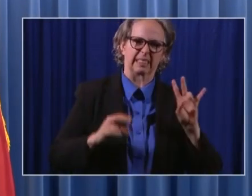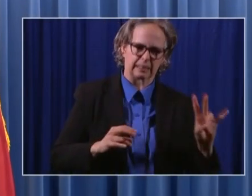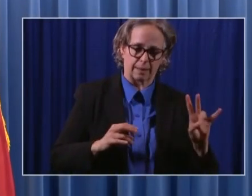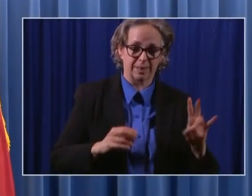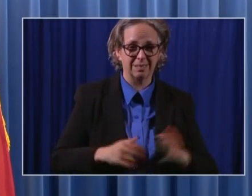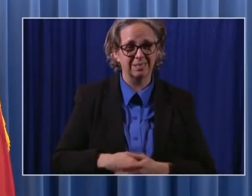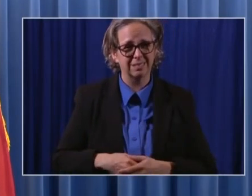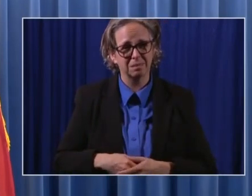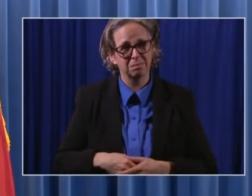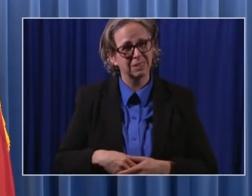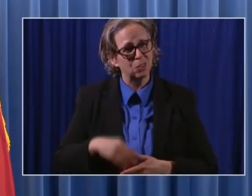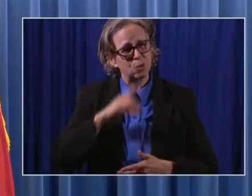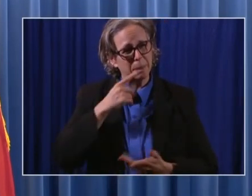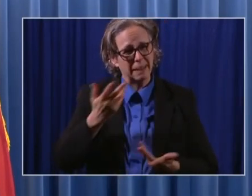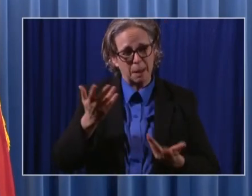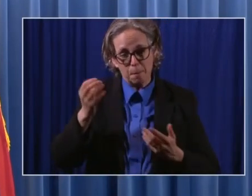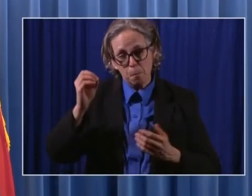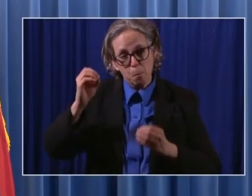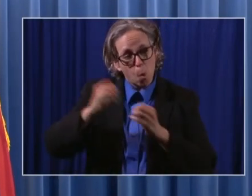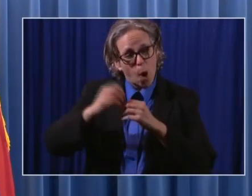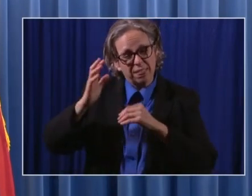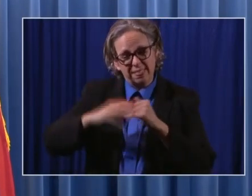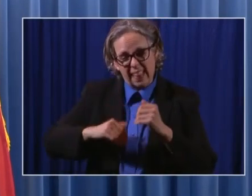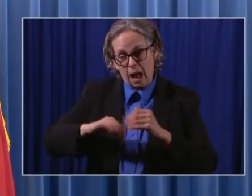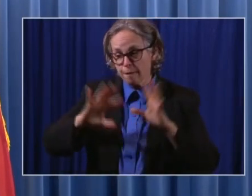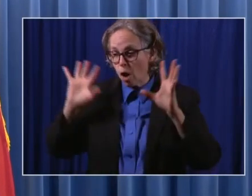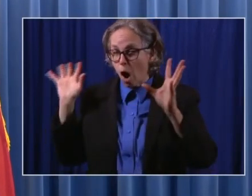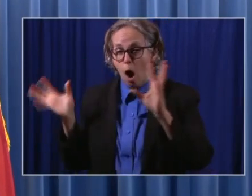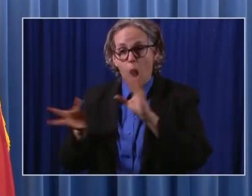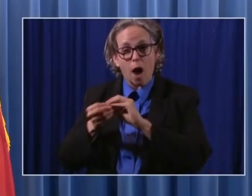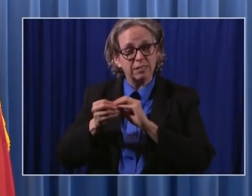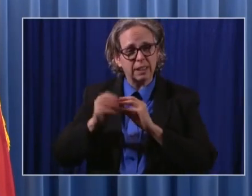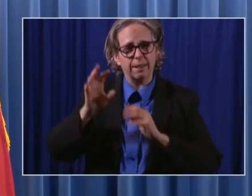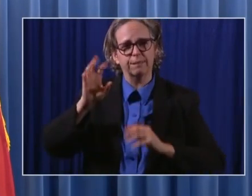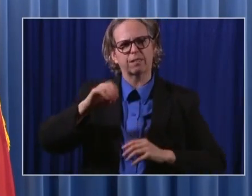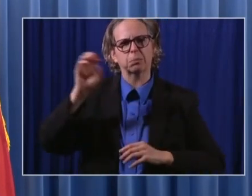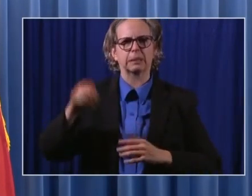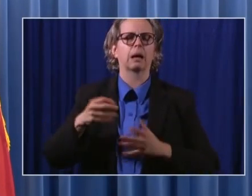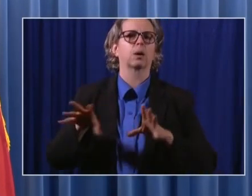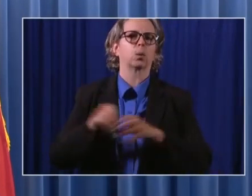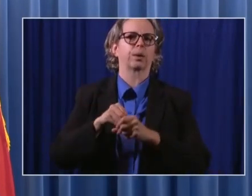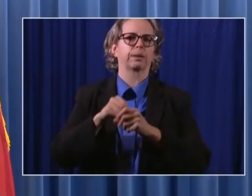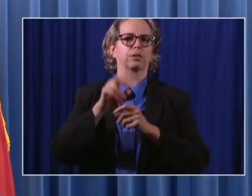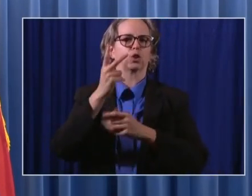INDICATORS AND IS BEING DESIGNATED RISK LEVEL III. DURING THE PAST TWO WEEKS HAVE SEEN OVER HALF OF THEIR CASES